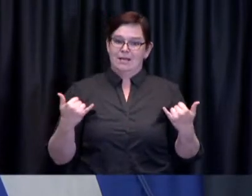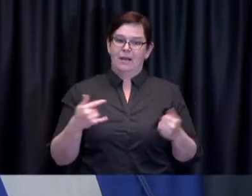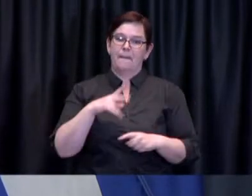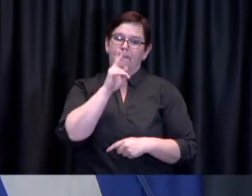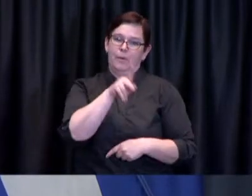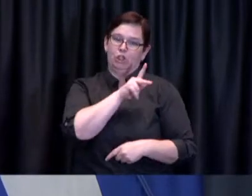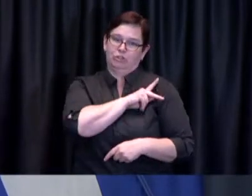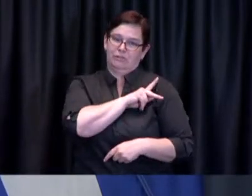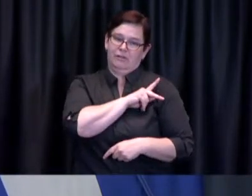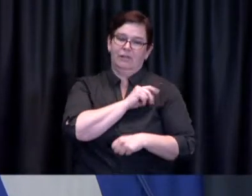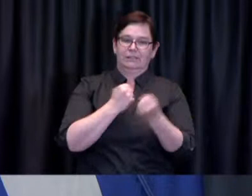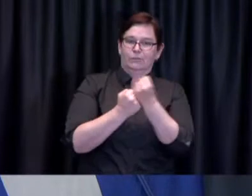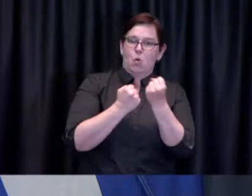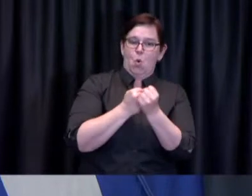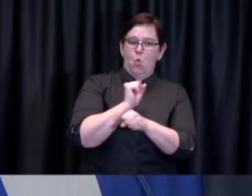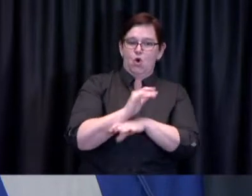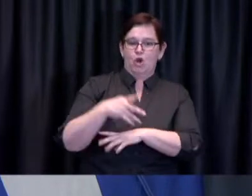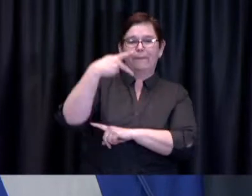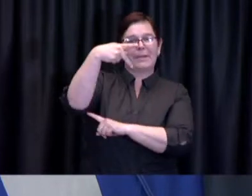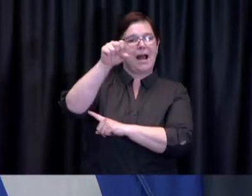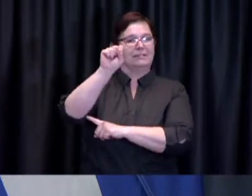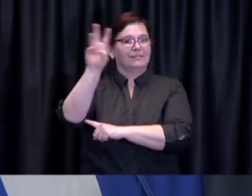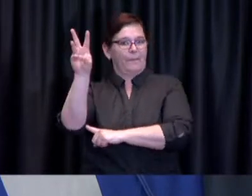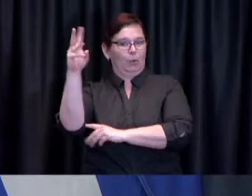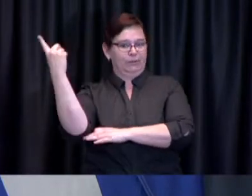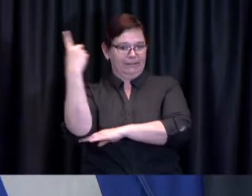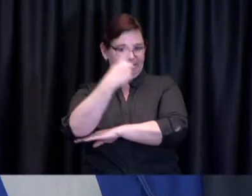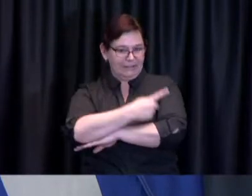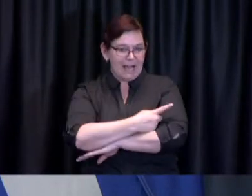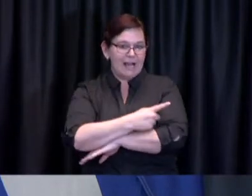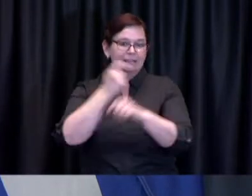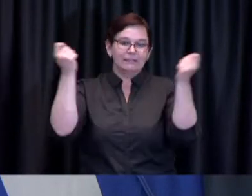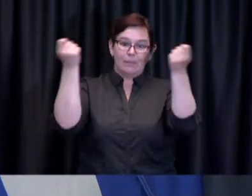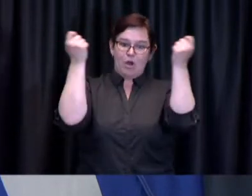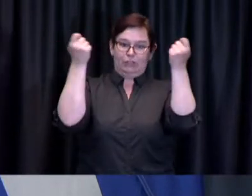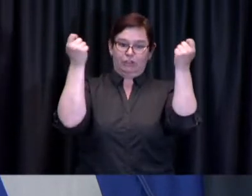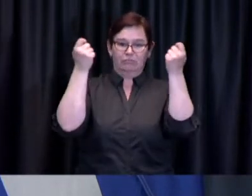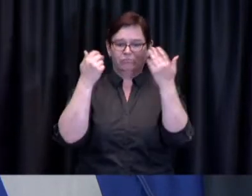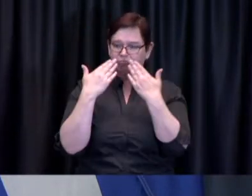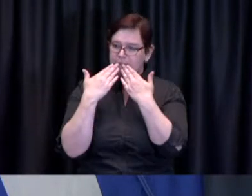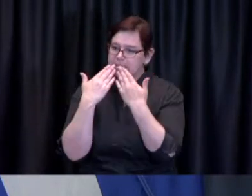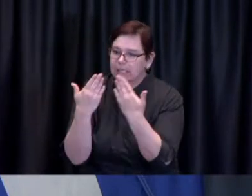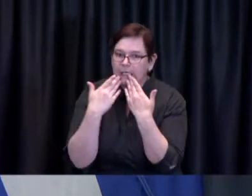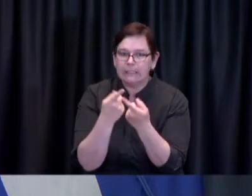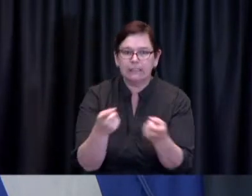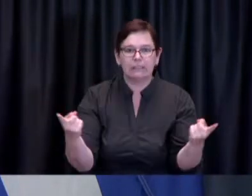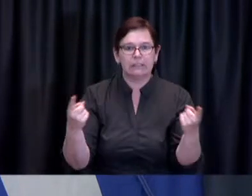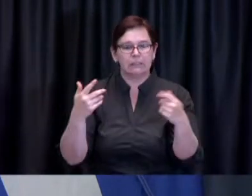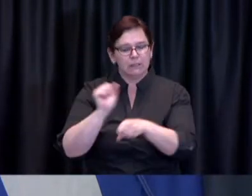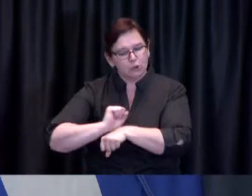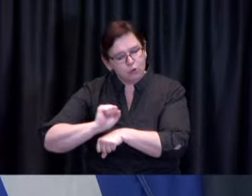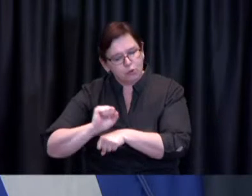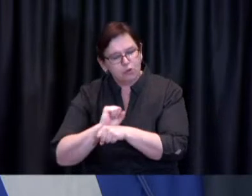to acknowledge and celebrate the contributions of personal support workers or psws everywhere